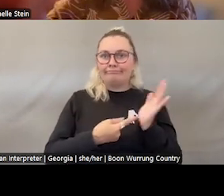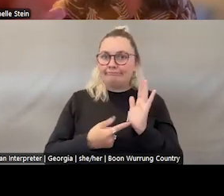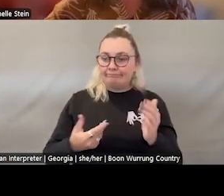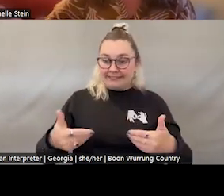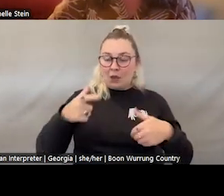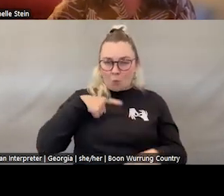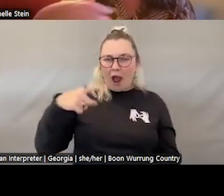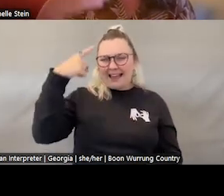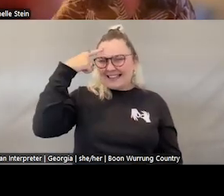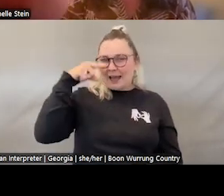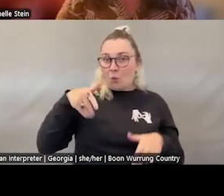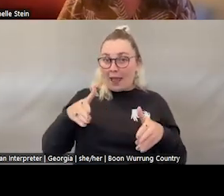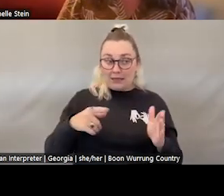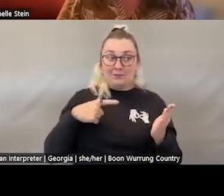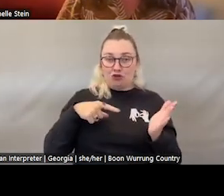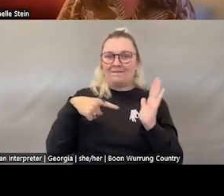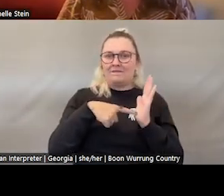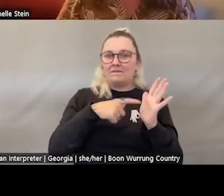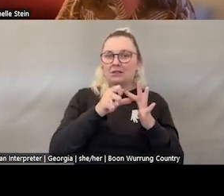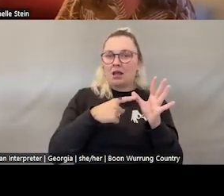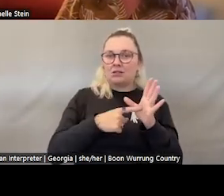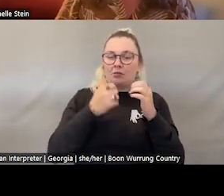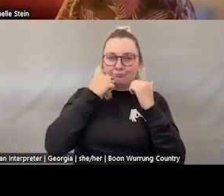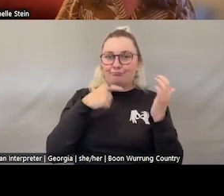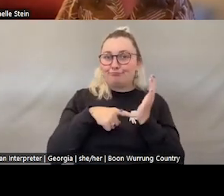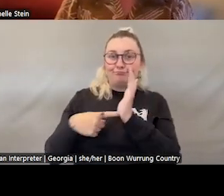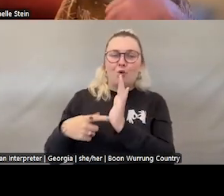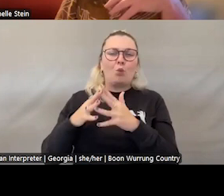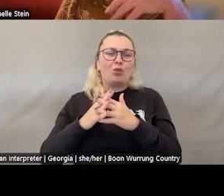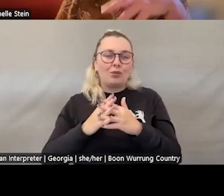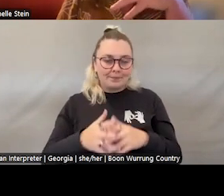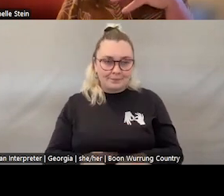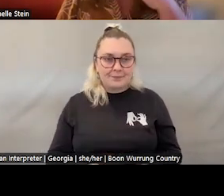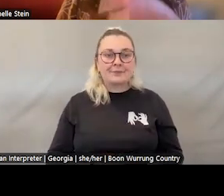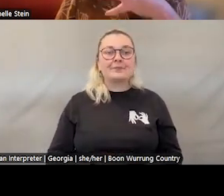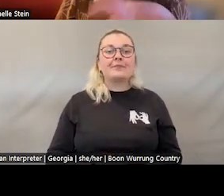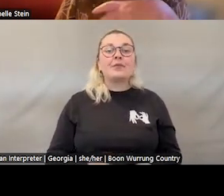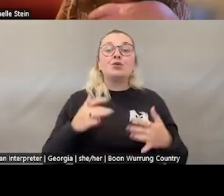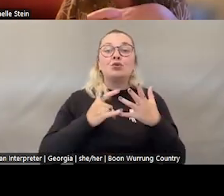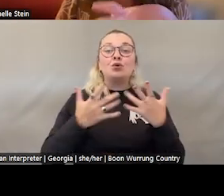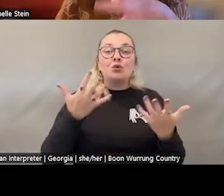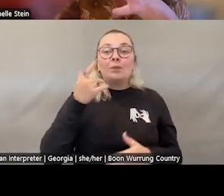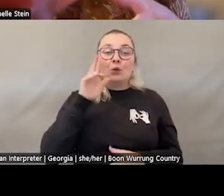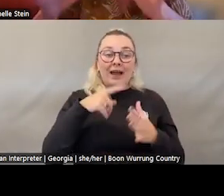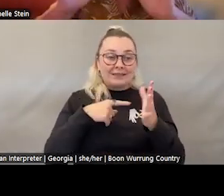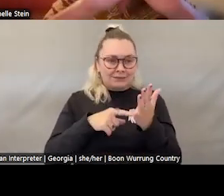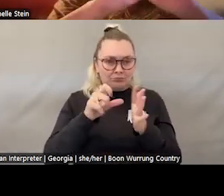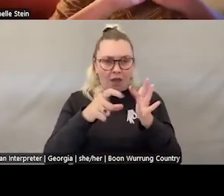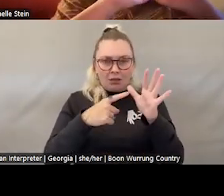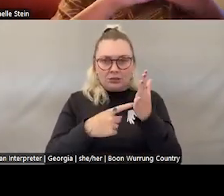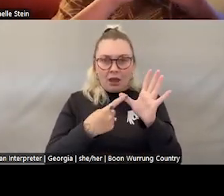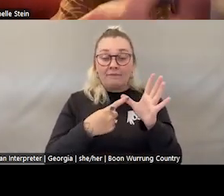you're taking this approach can be so useful. When we look at the data, whether it is on the